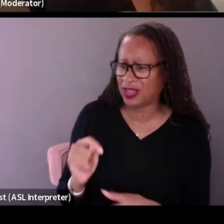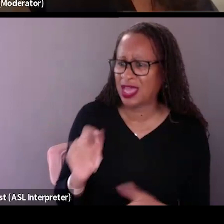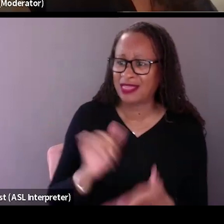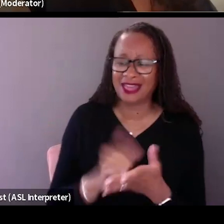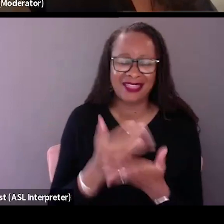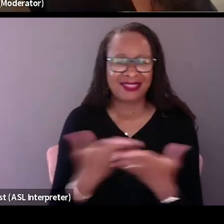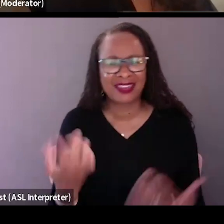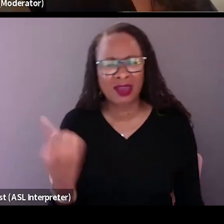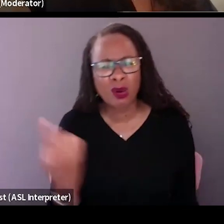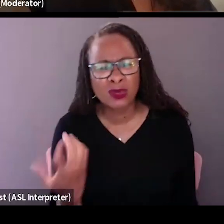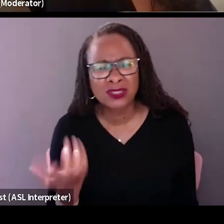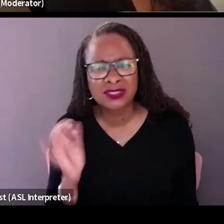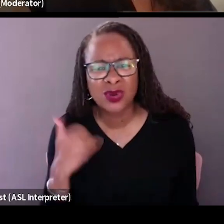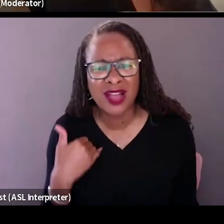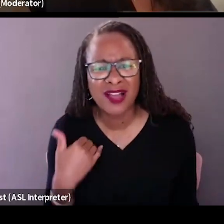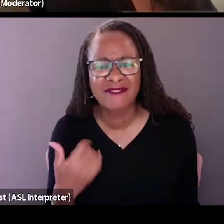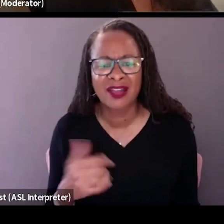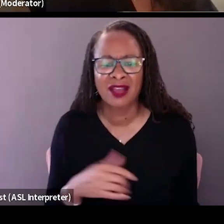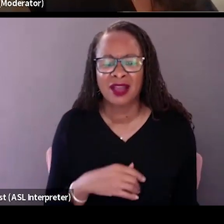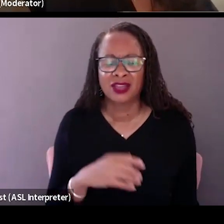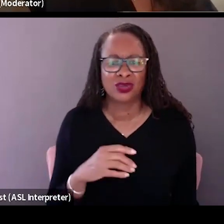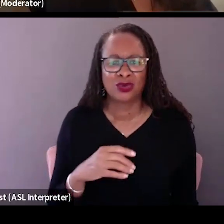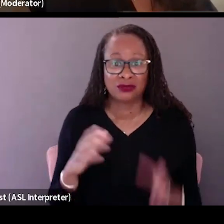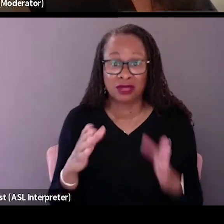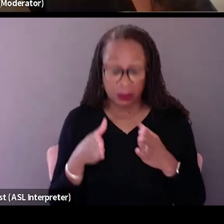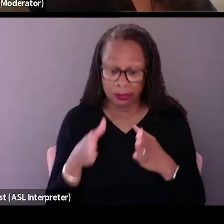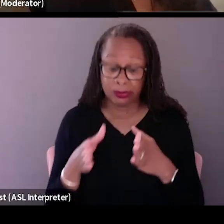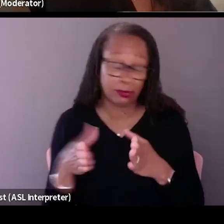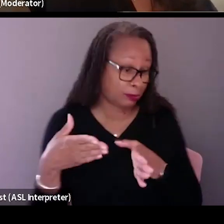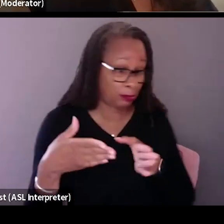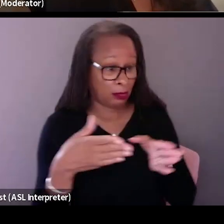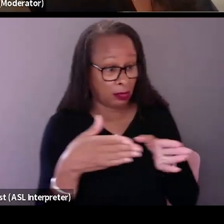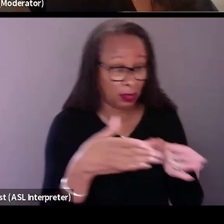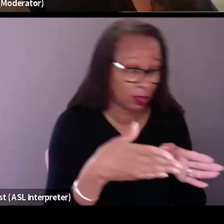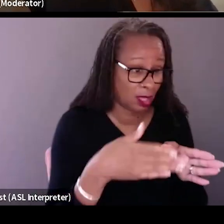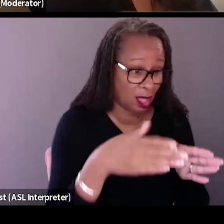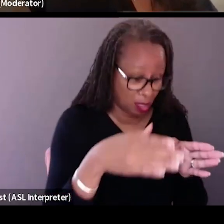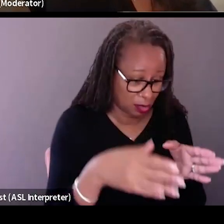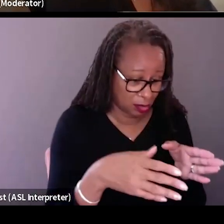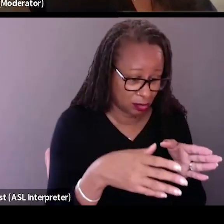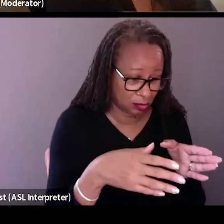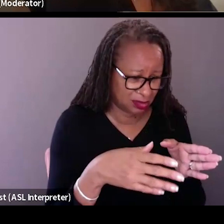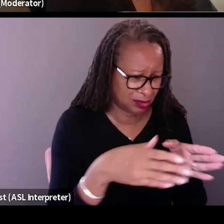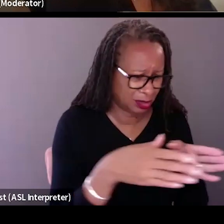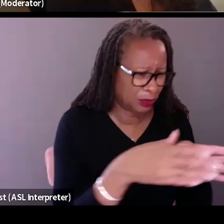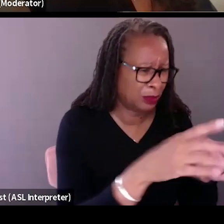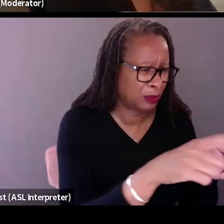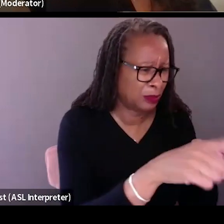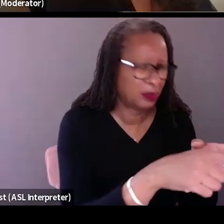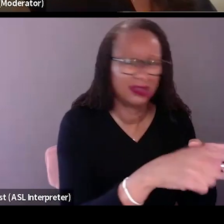like you go down these like weird tunnels and then you're like, you know, you come out of it eventually. Right.